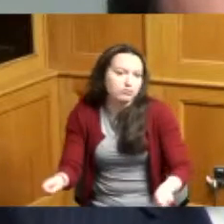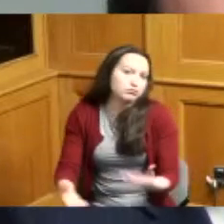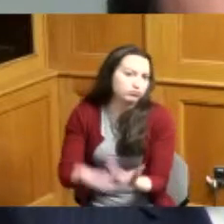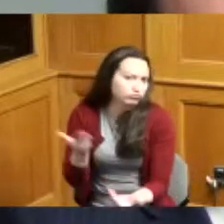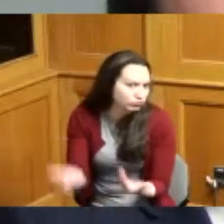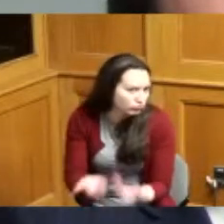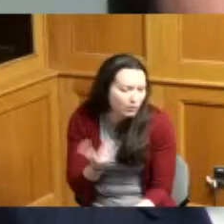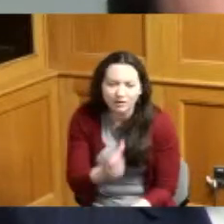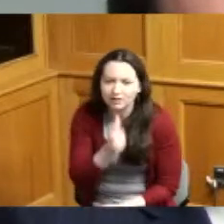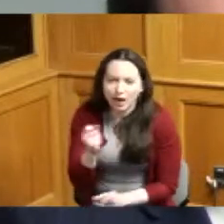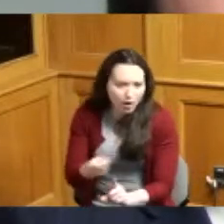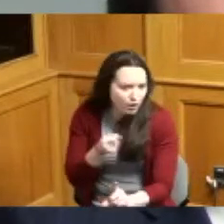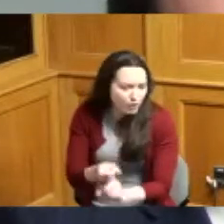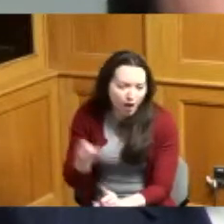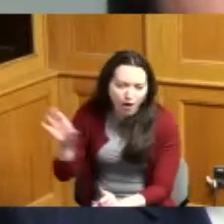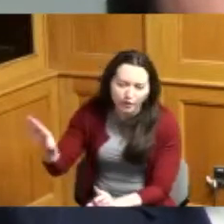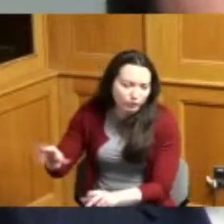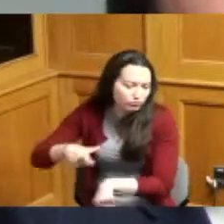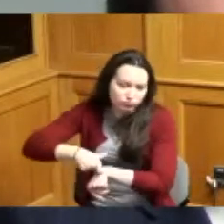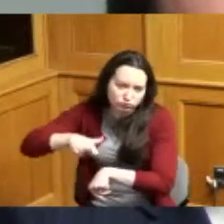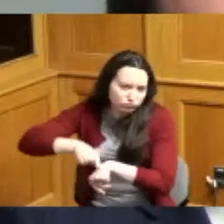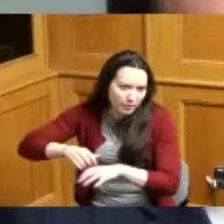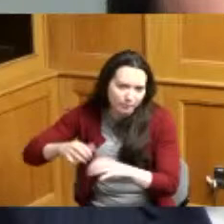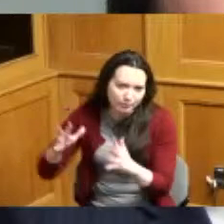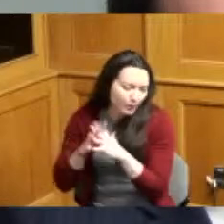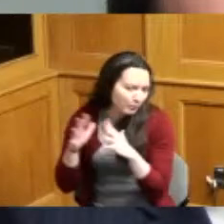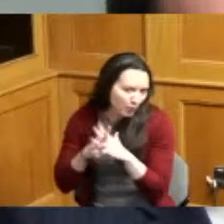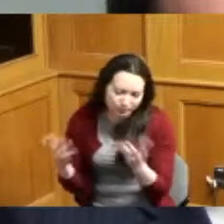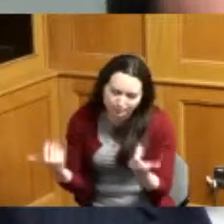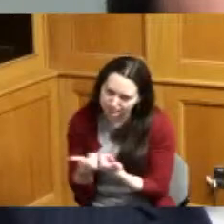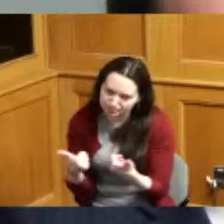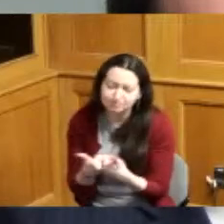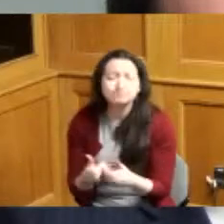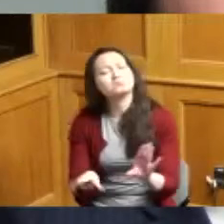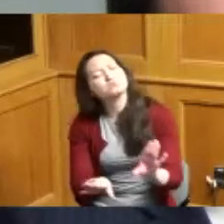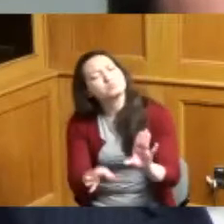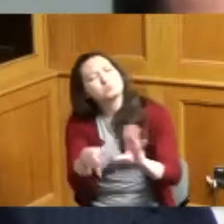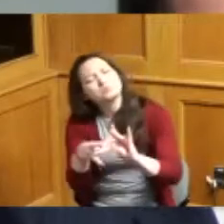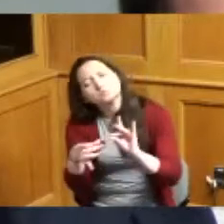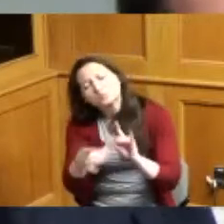it would not impact their their playing season certainly now you also said we're doing a lot of